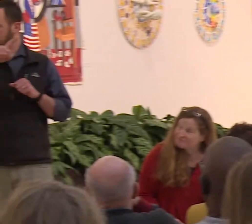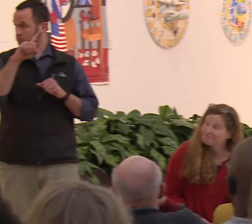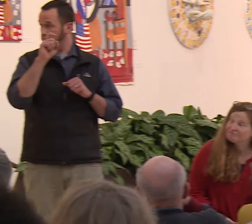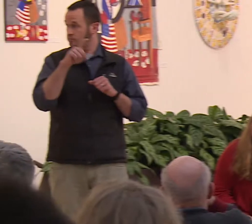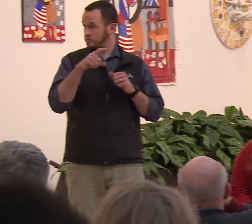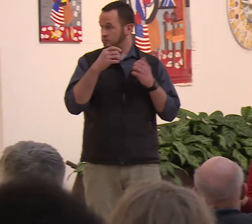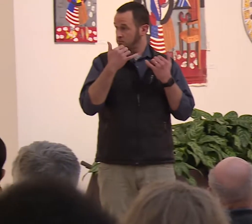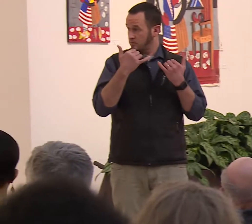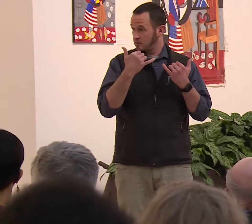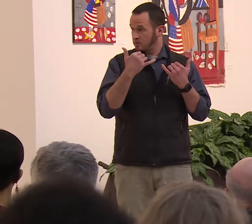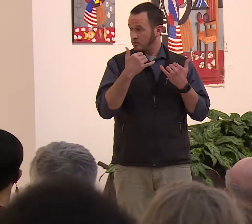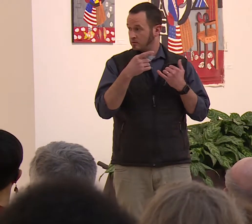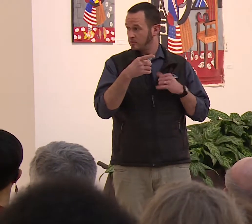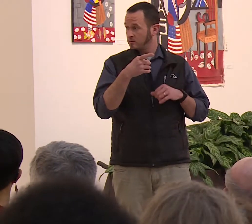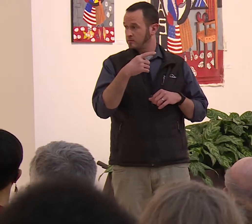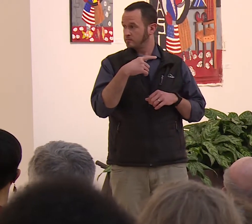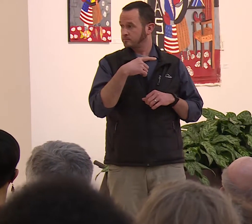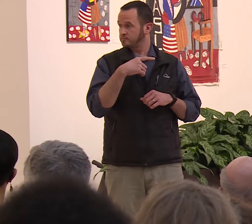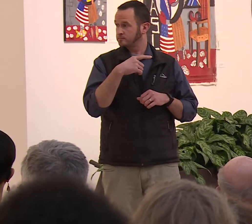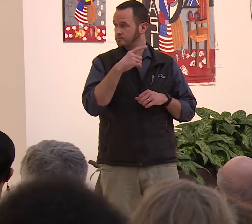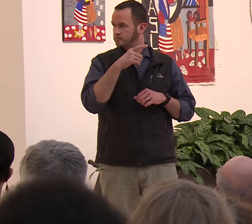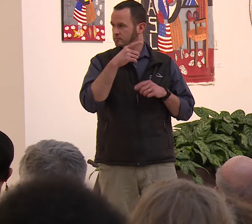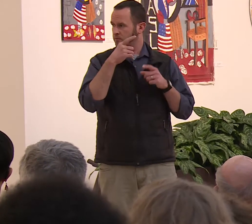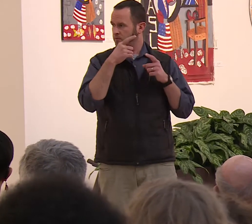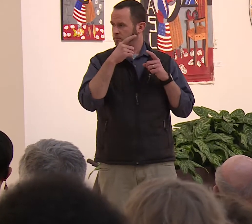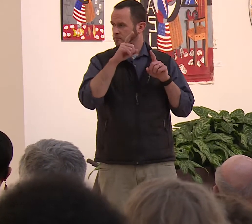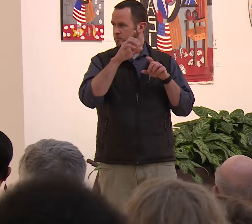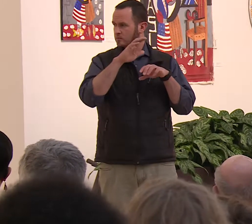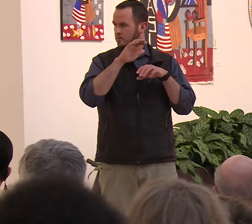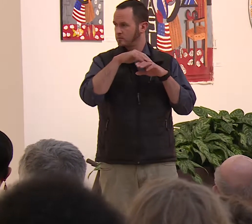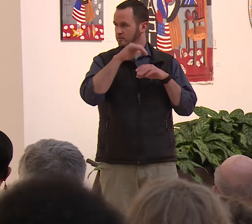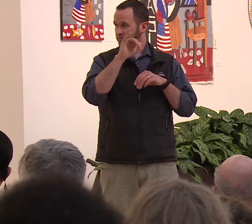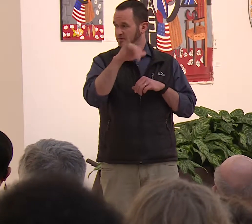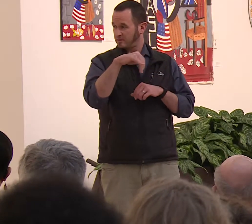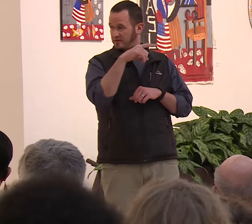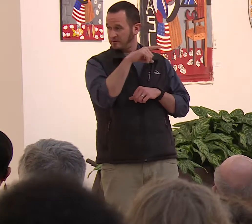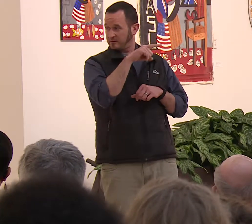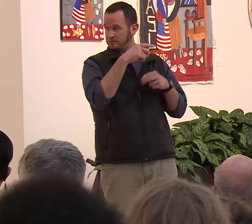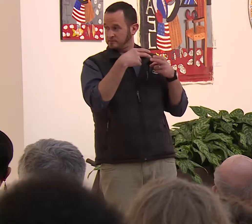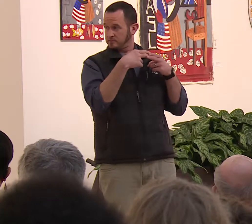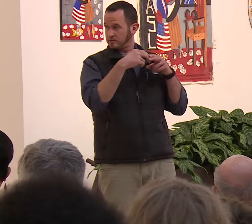Audience member: Is it OK to ask a question now, or should I perhaps wait?